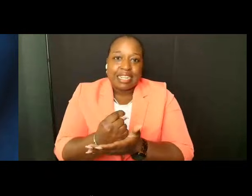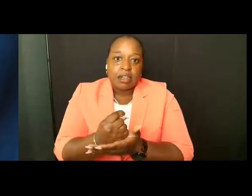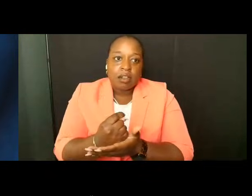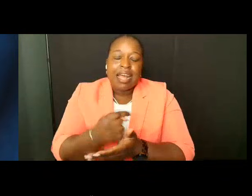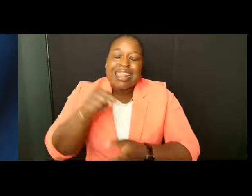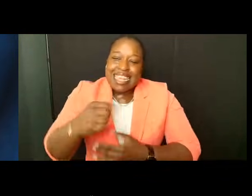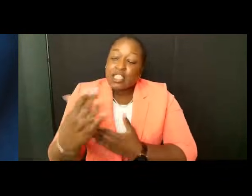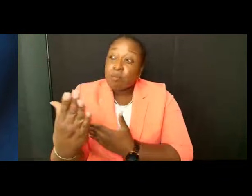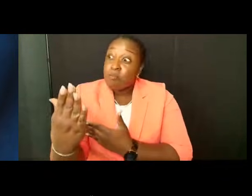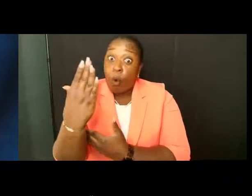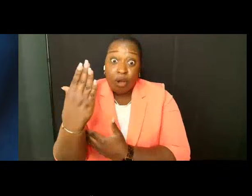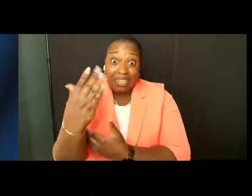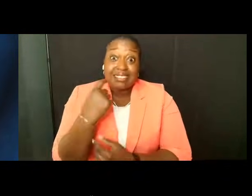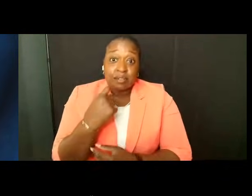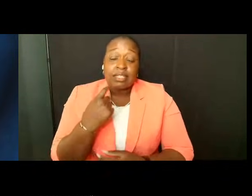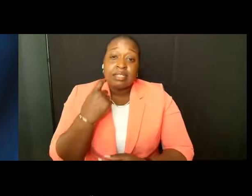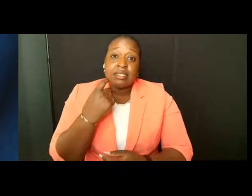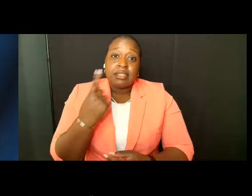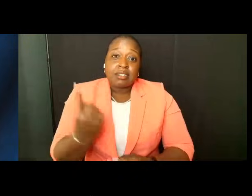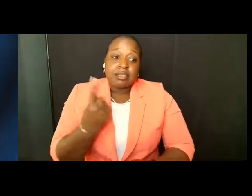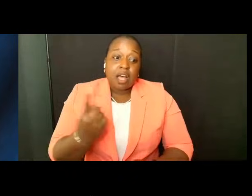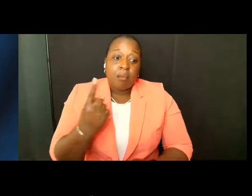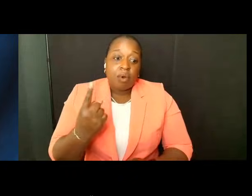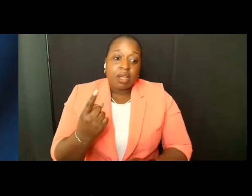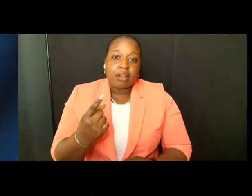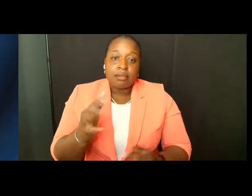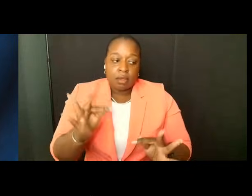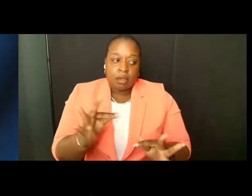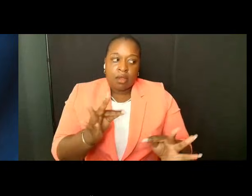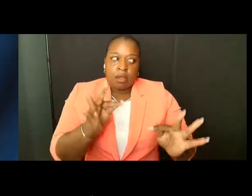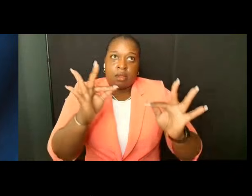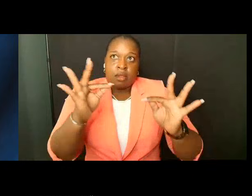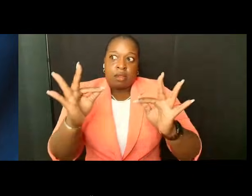somebody was rolling up their eyes when they knew that a certain patient had been admitted